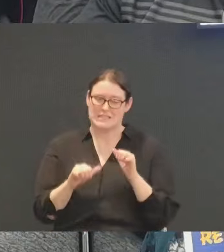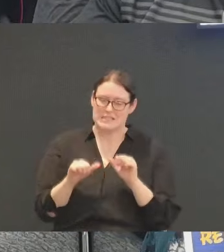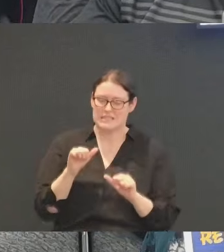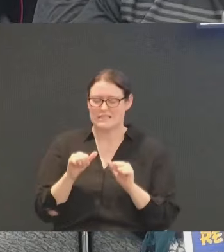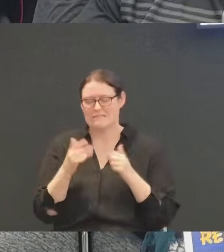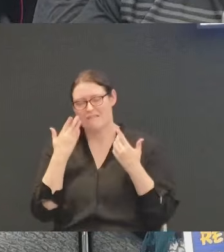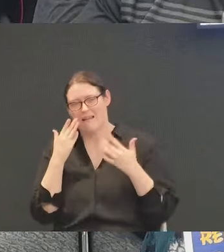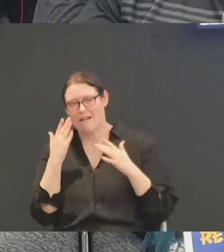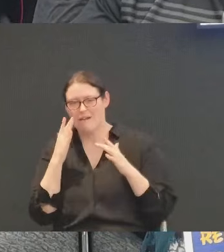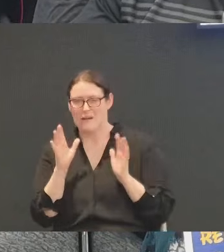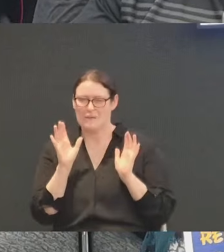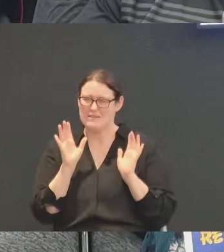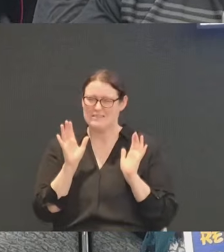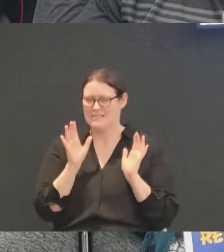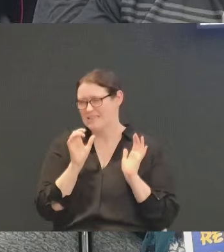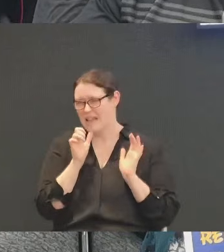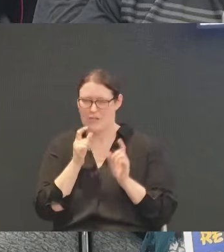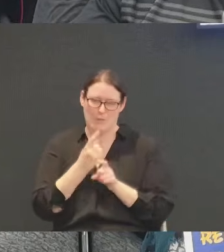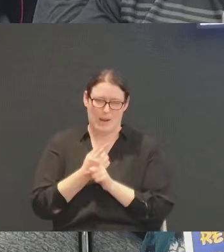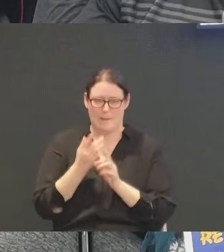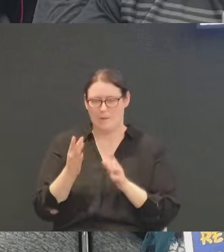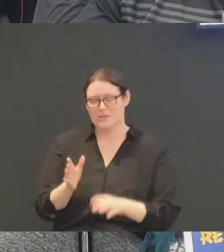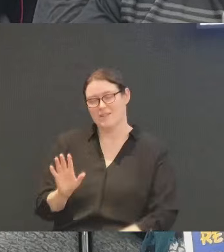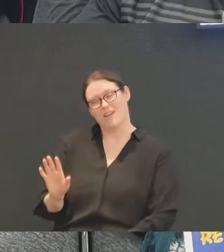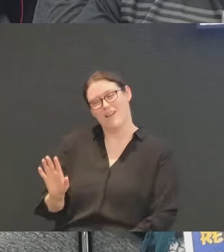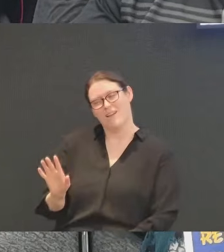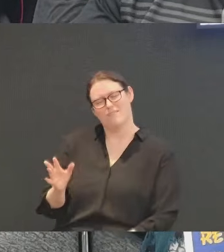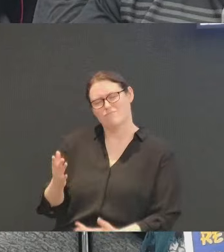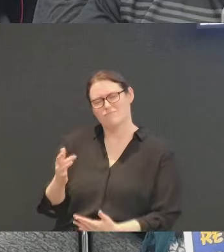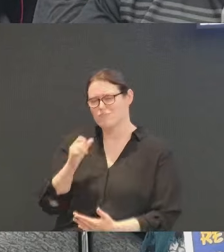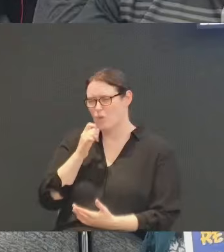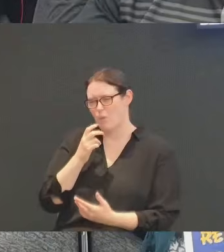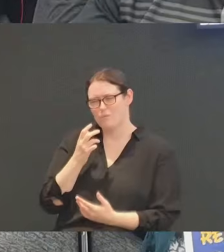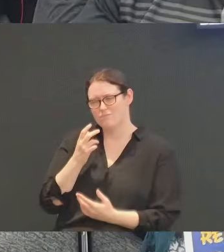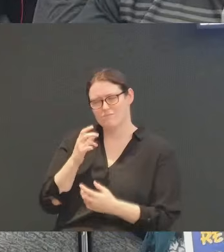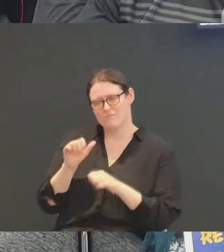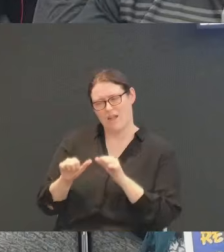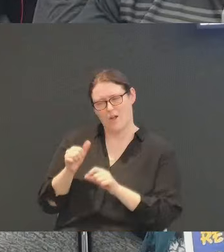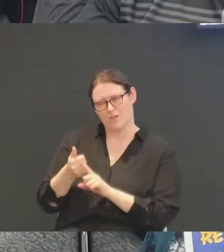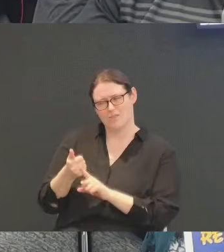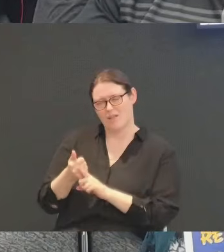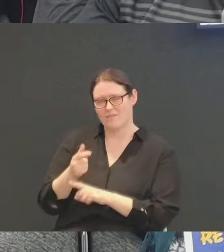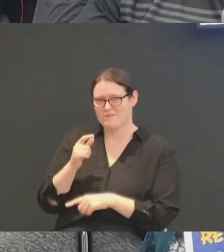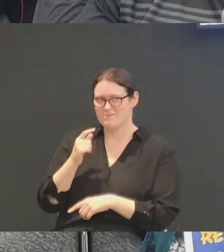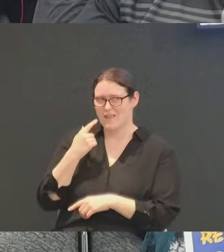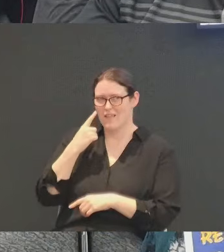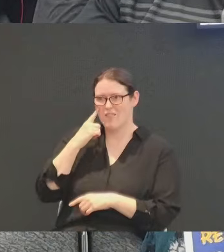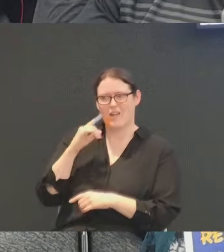not the type of person. I wouldn't say that you know I thought the exact same thing. You know I